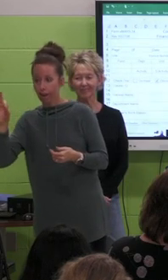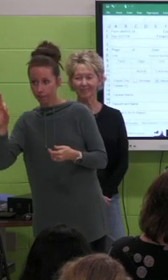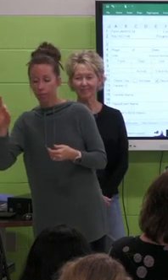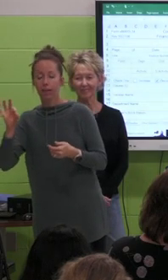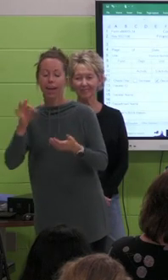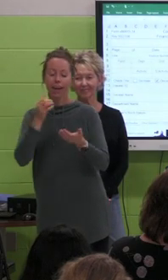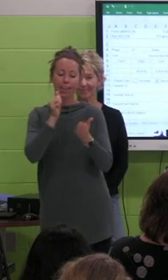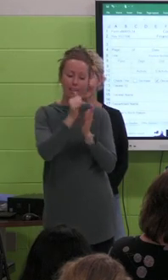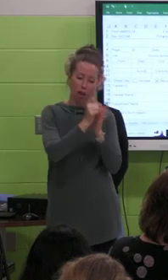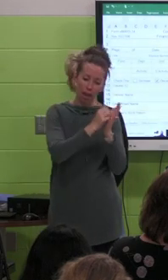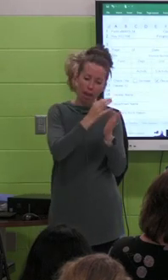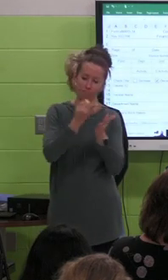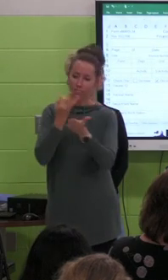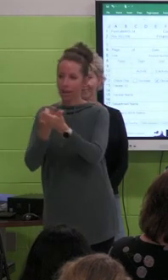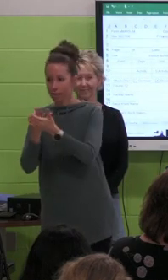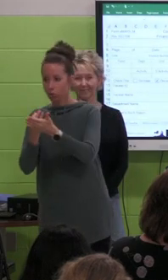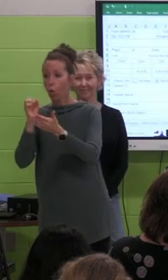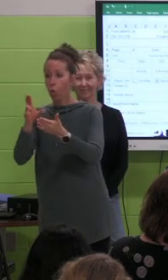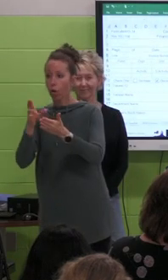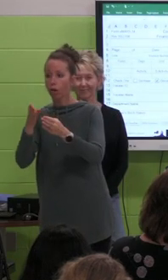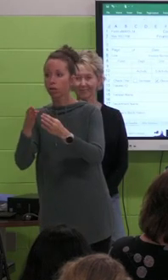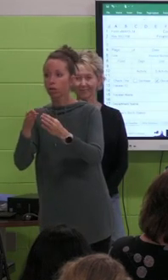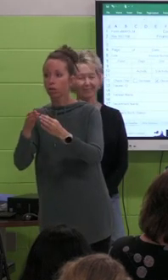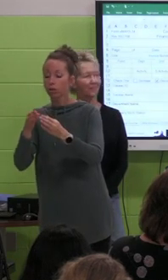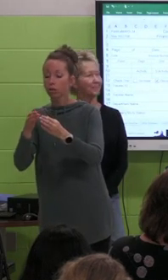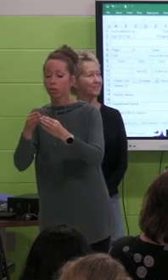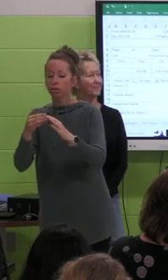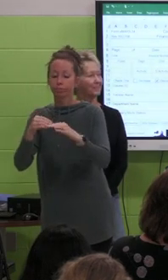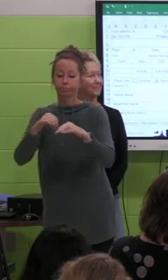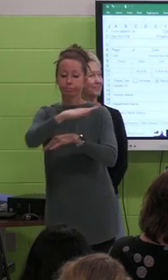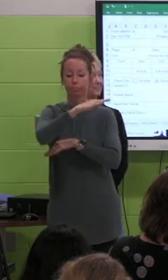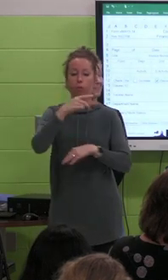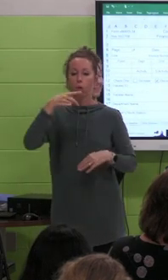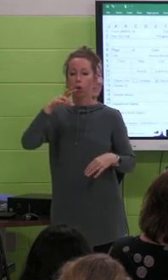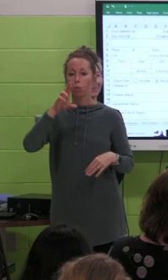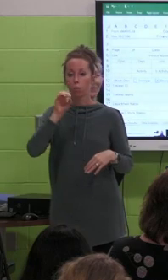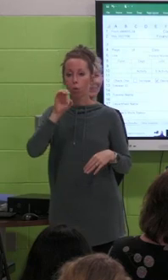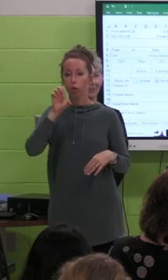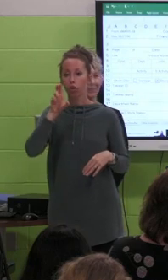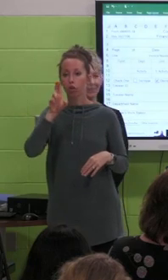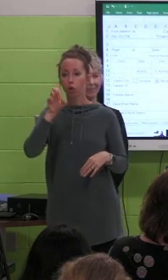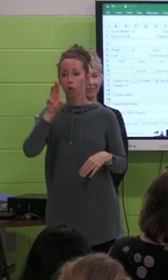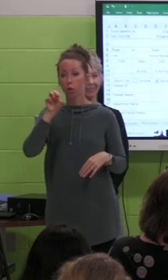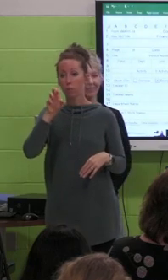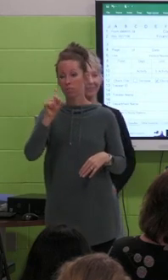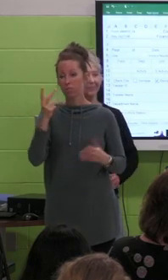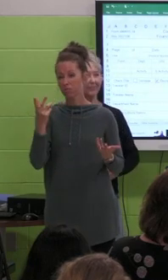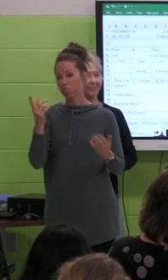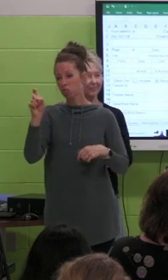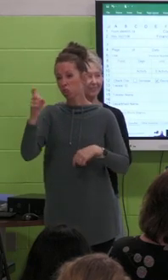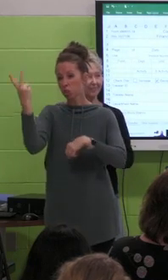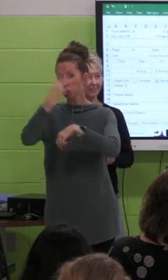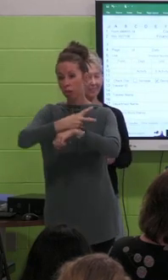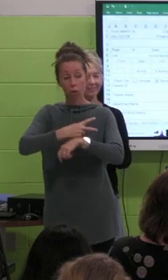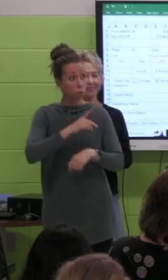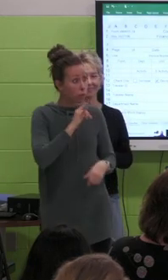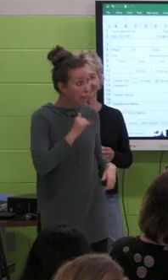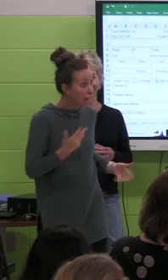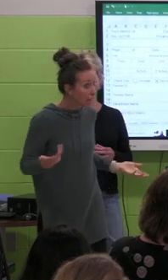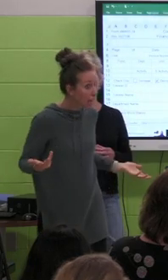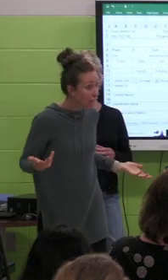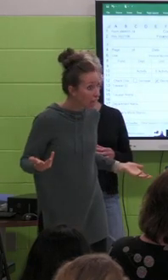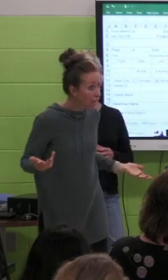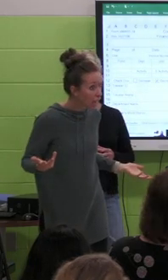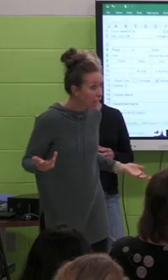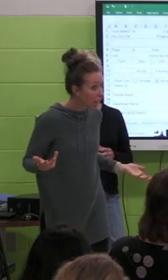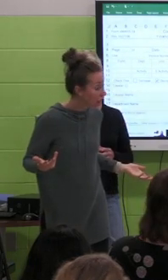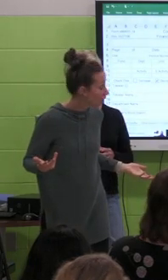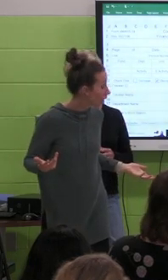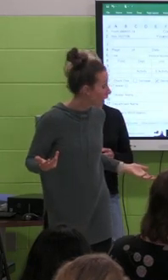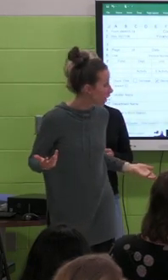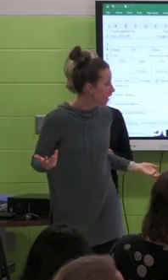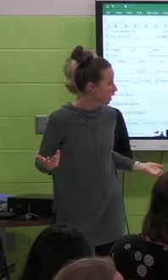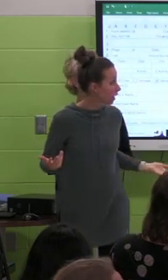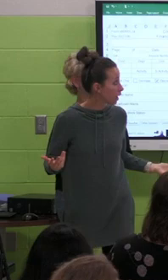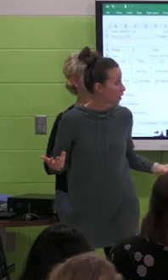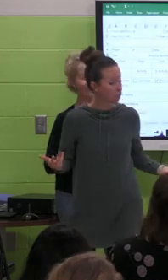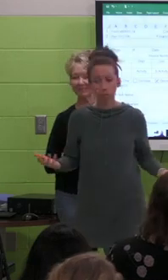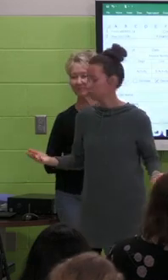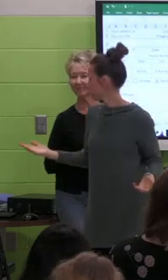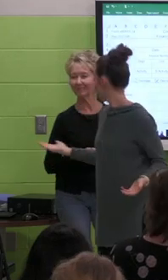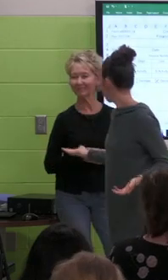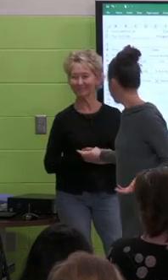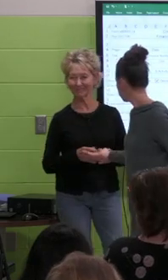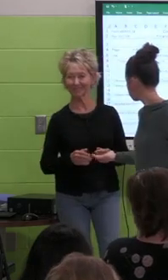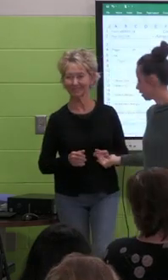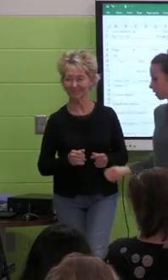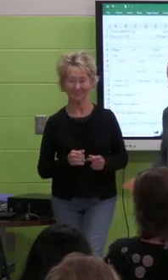moves to to procurement uh two days wow and the reason I asked because the reason that I'm I'm